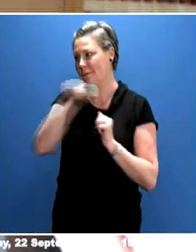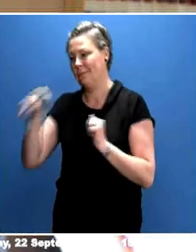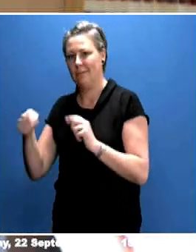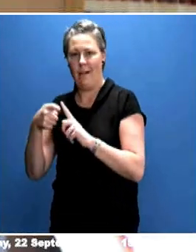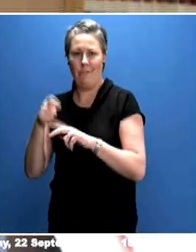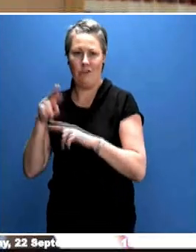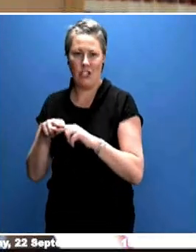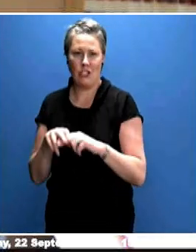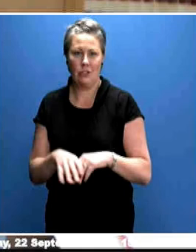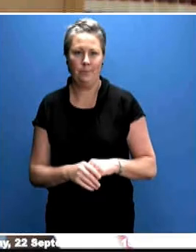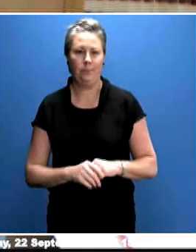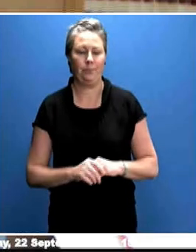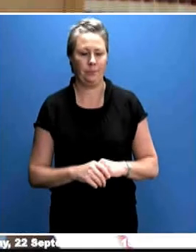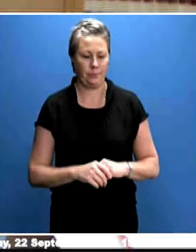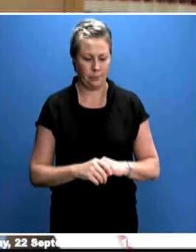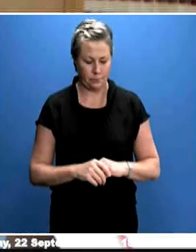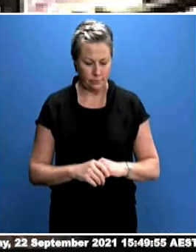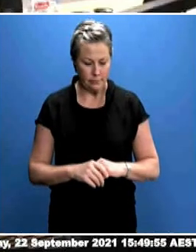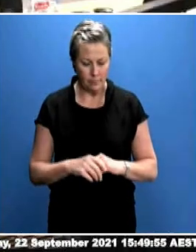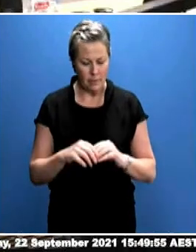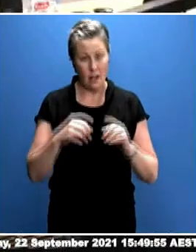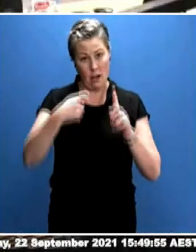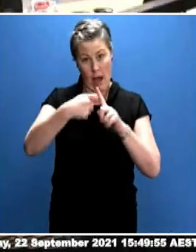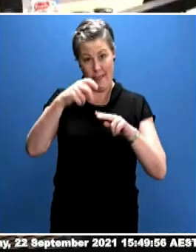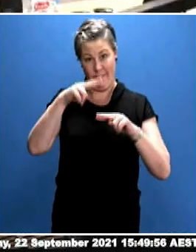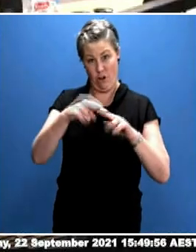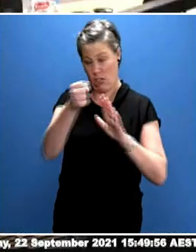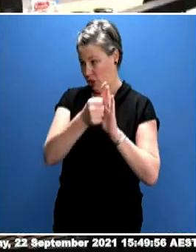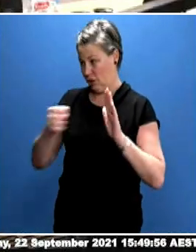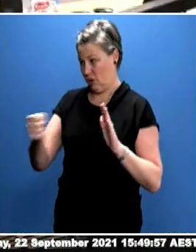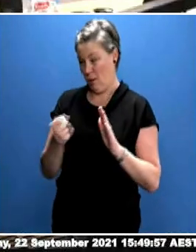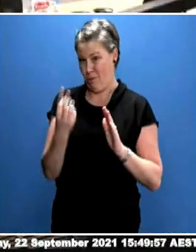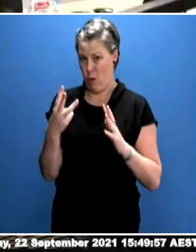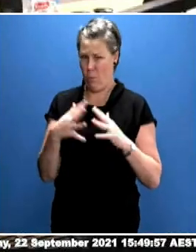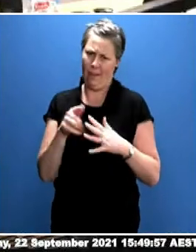Three weeks is not a short amount of time for a child,